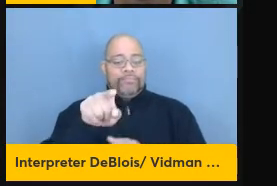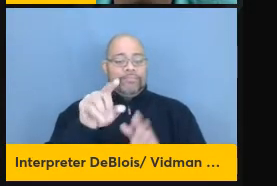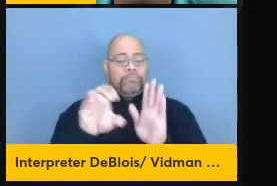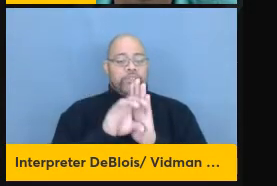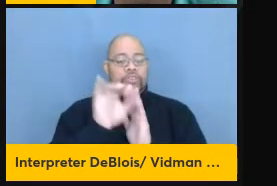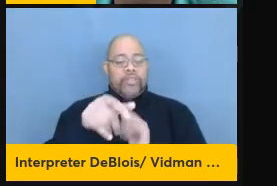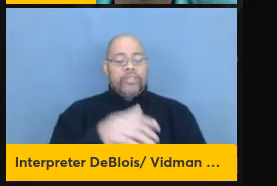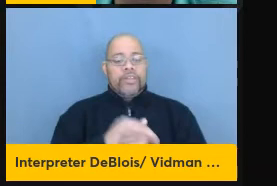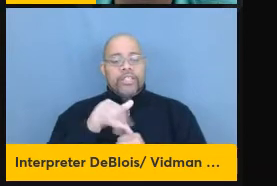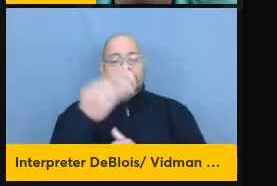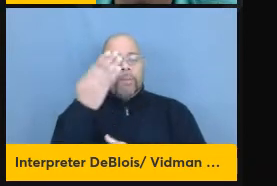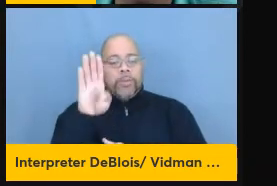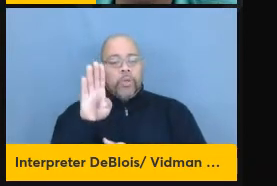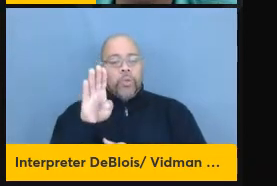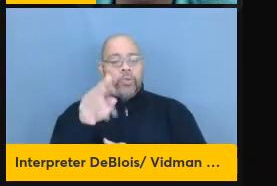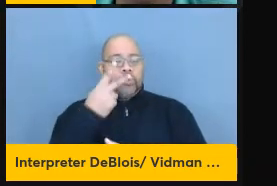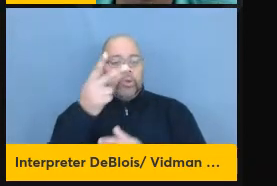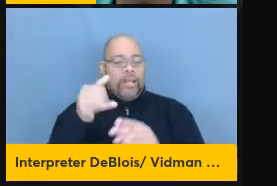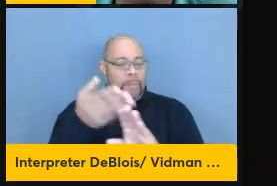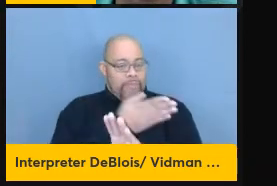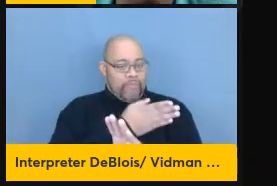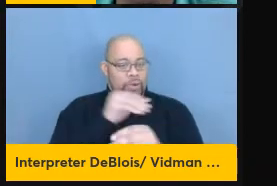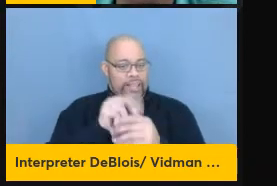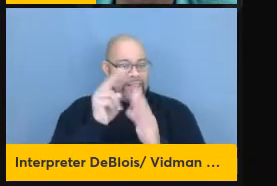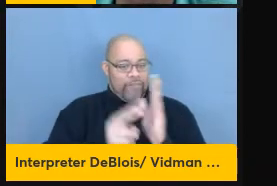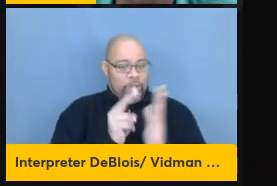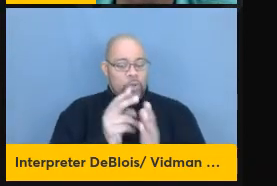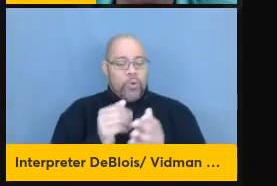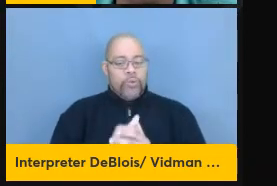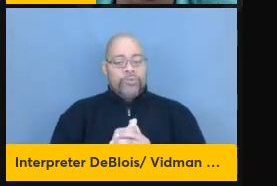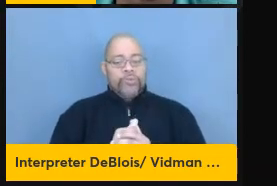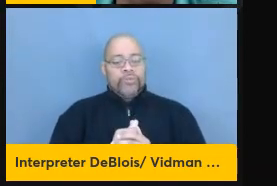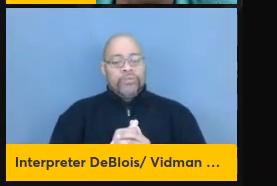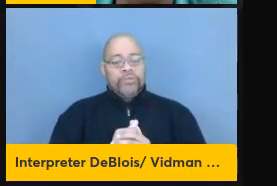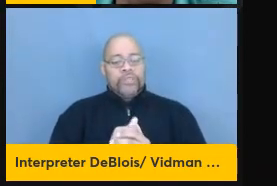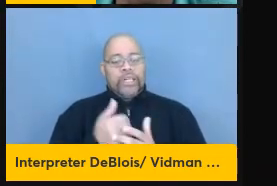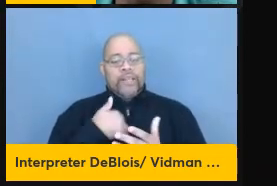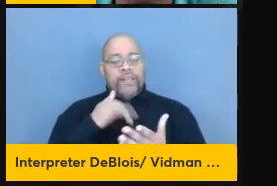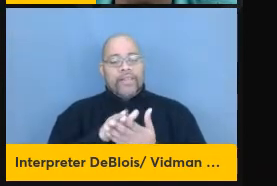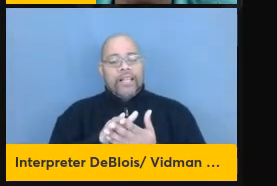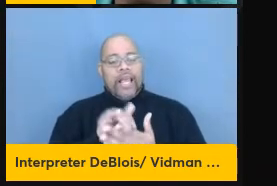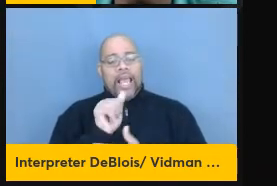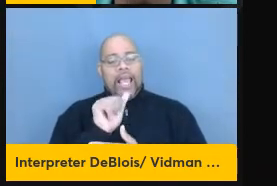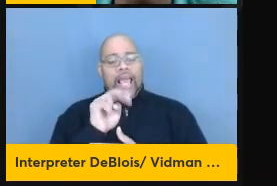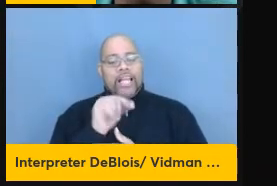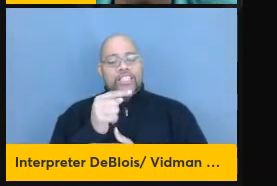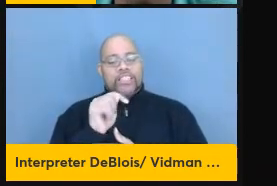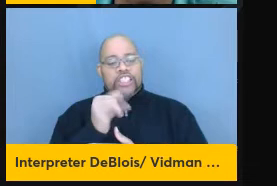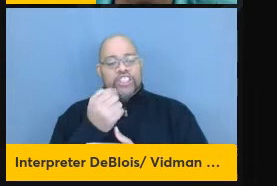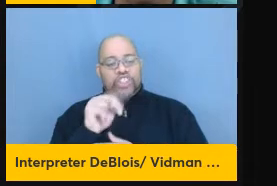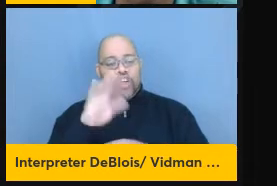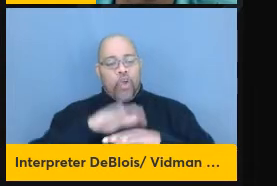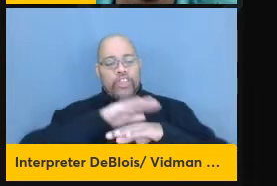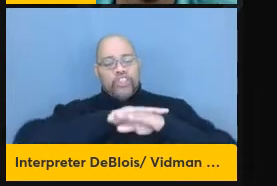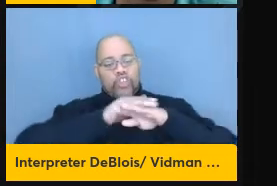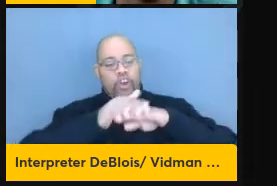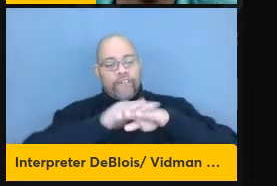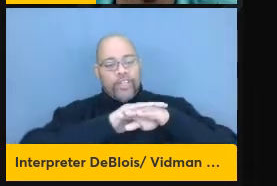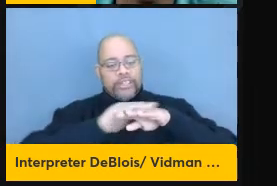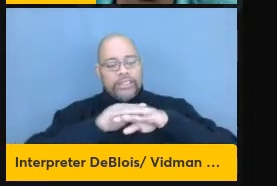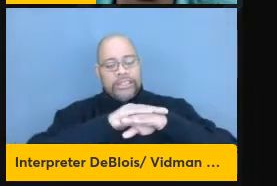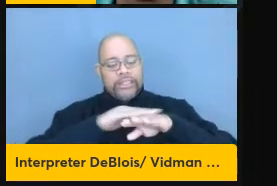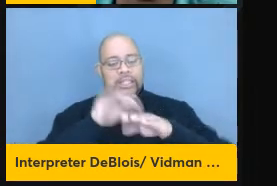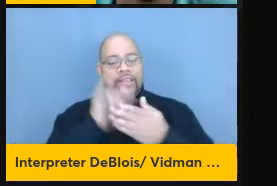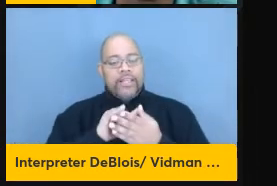the blue merozoite. You saw before, the hypothesis is that there are antigens on the surface of these of this merozoite. That's